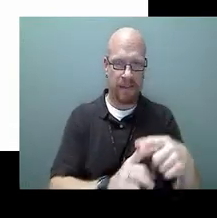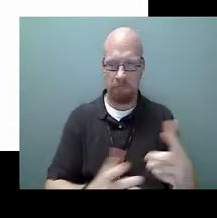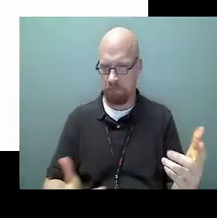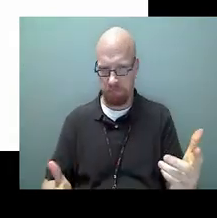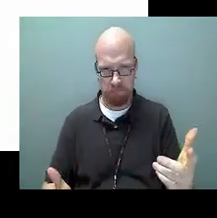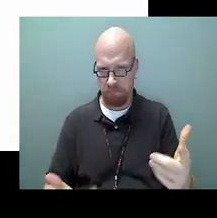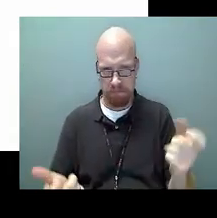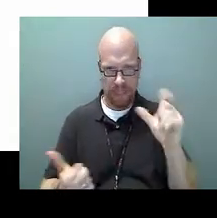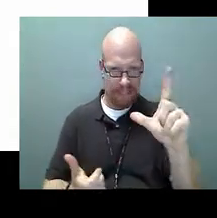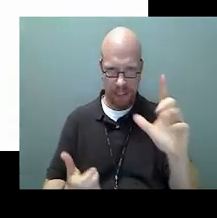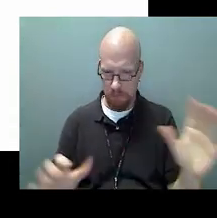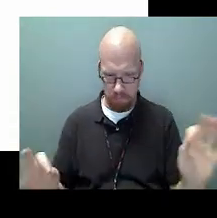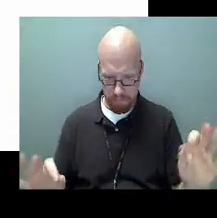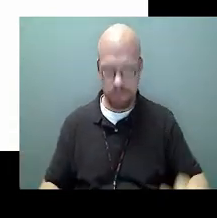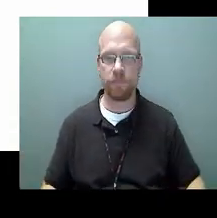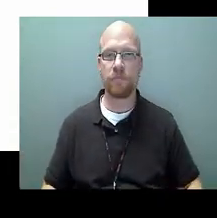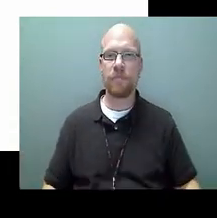Two are negative and one's positive...